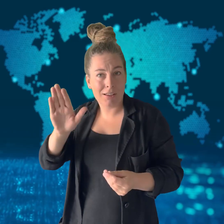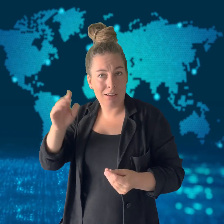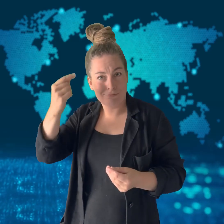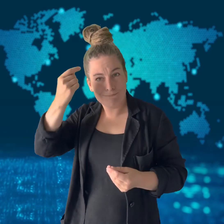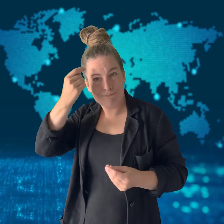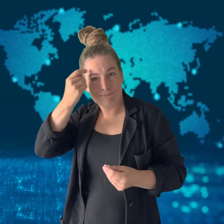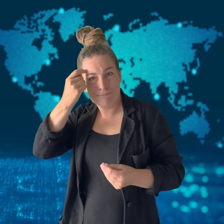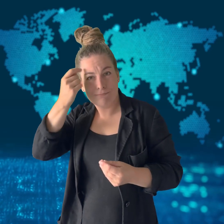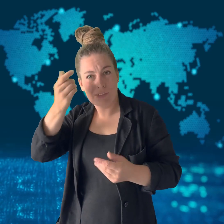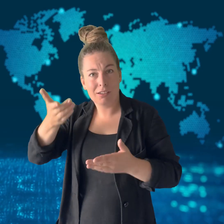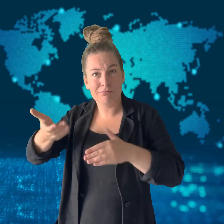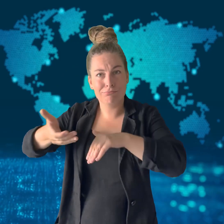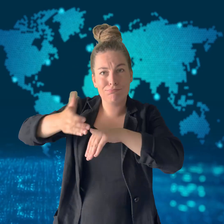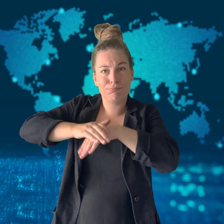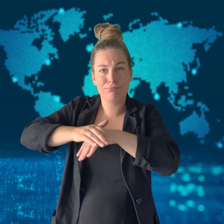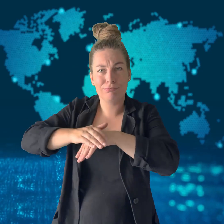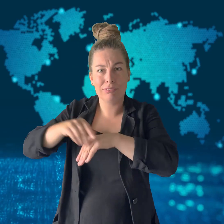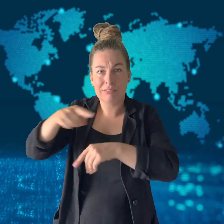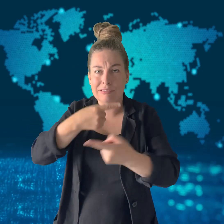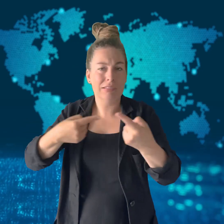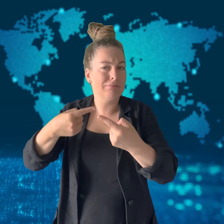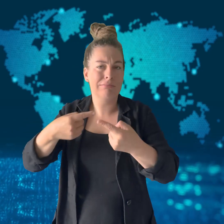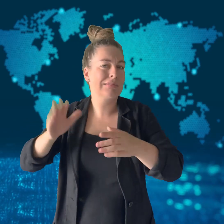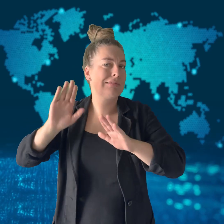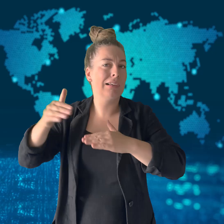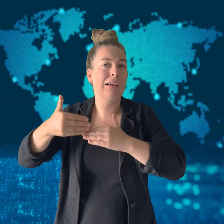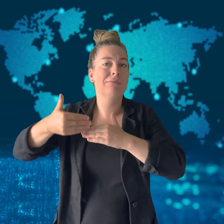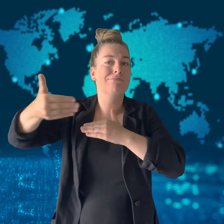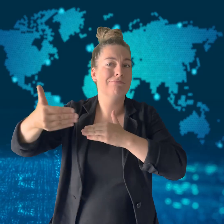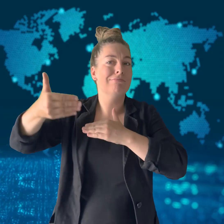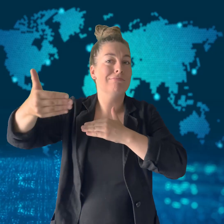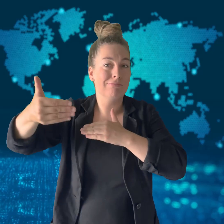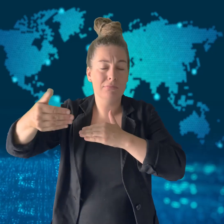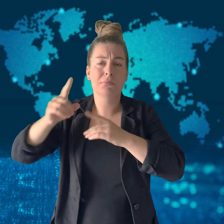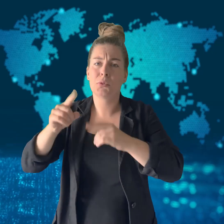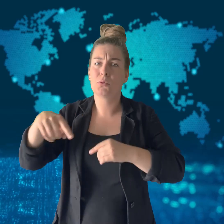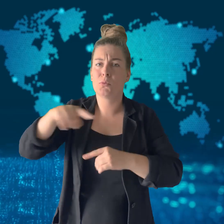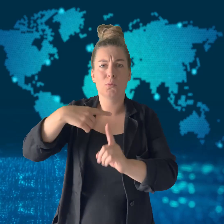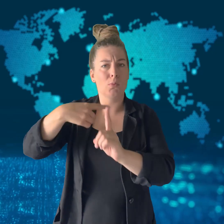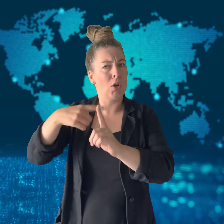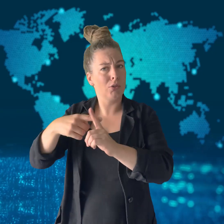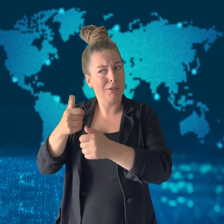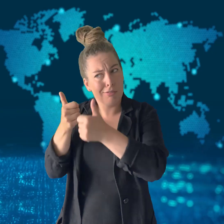the council meetings, and the achievements of NATO